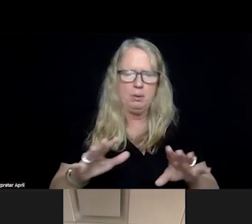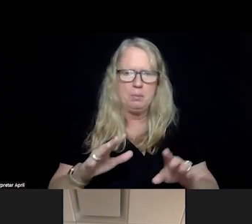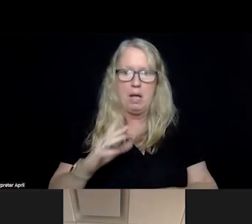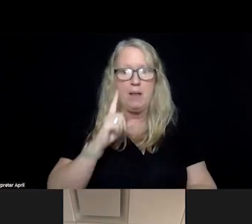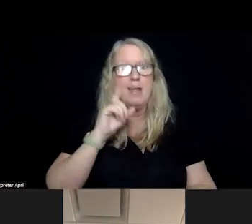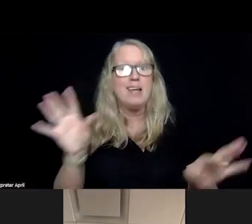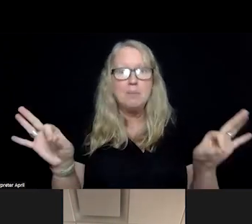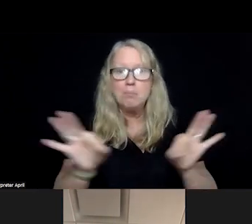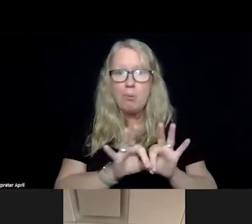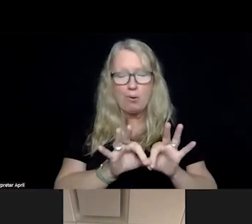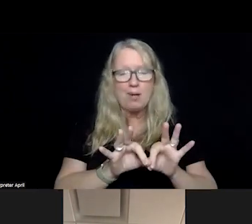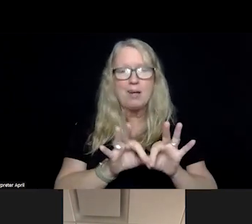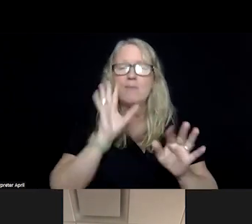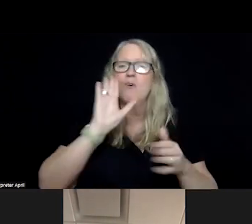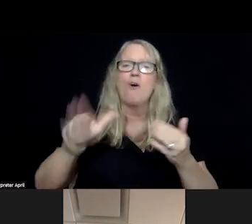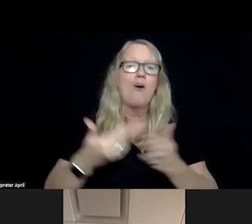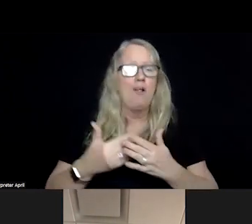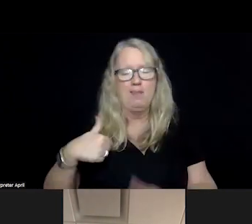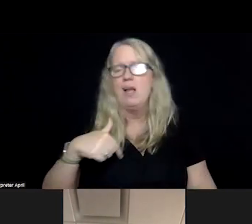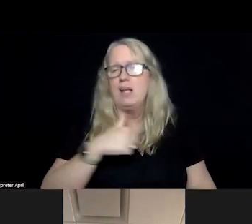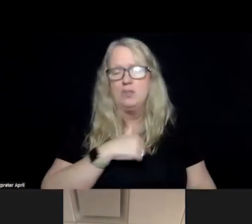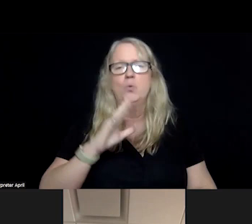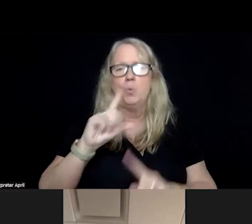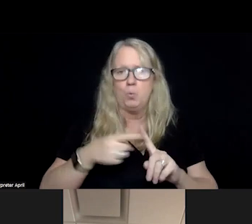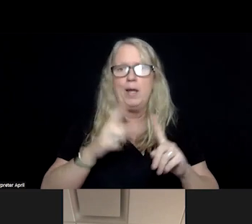FOR ALL OF US WHEN THEY ARE RELEASED BECAUSE THIS